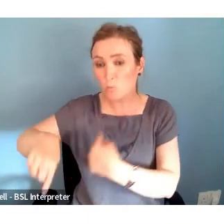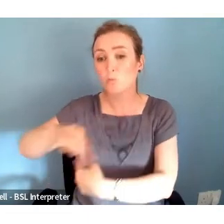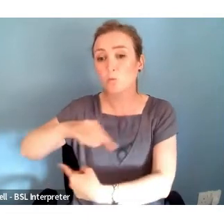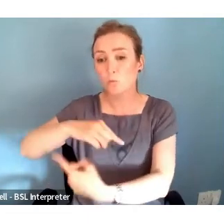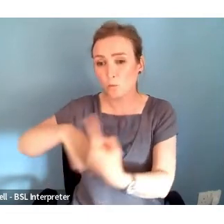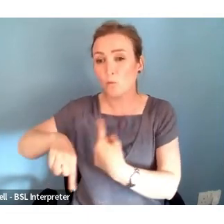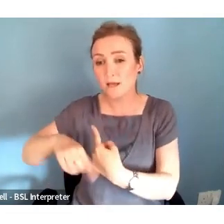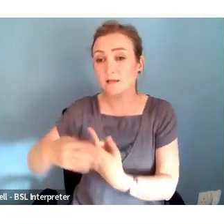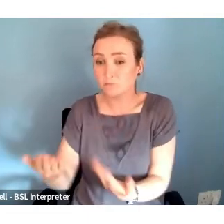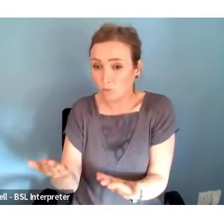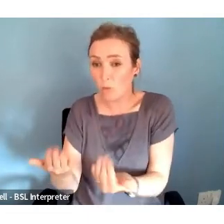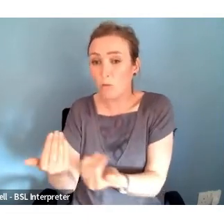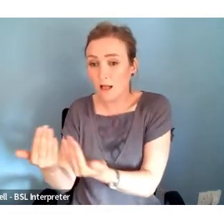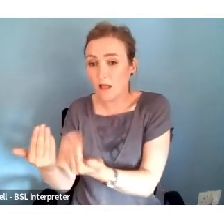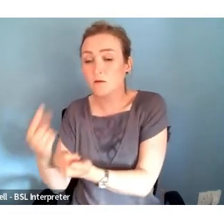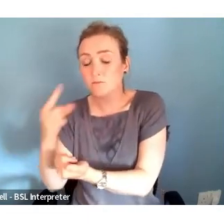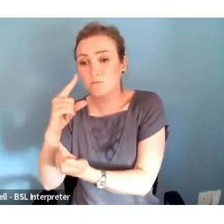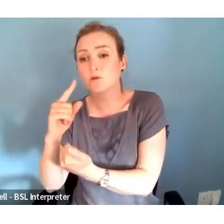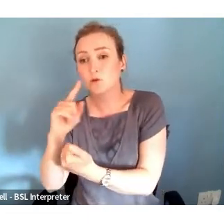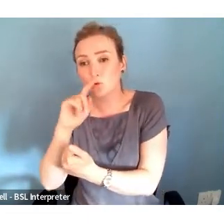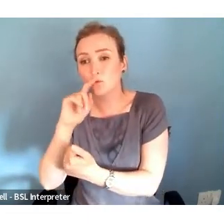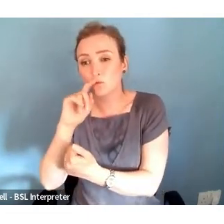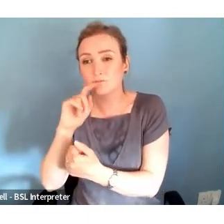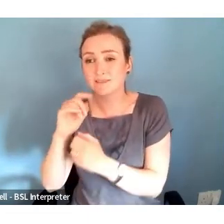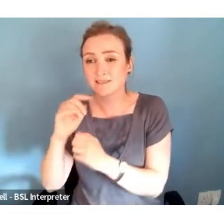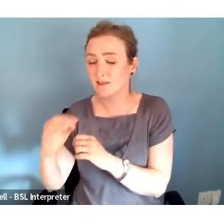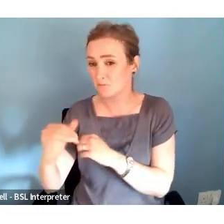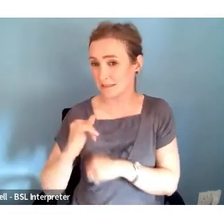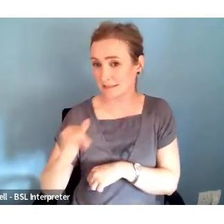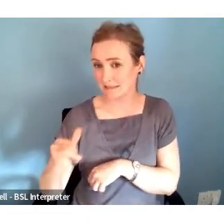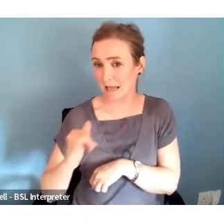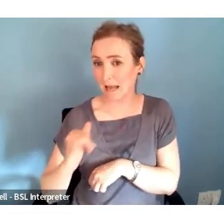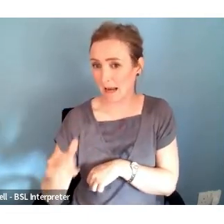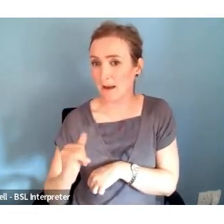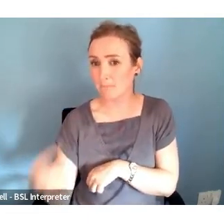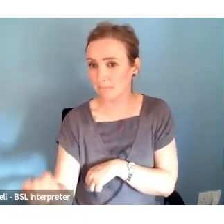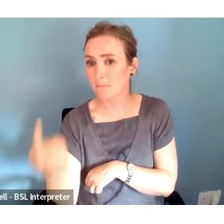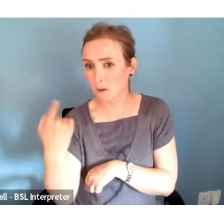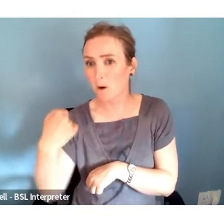can come work. And there are people like them there as well and we take it as seriously